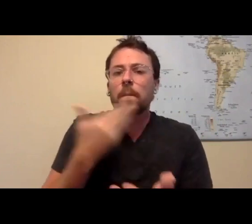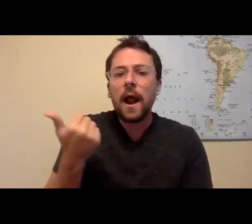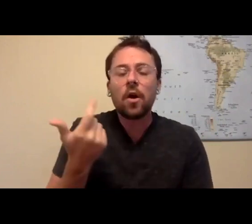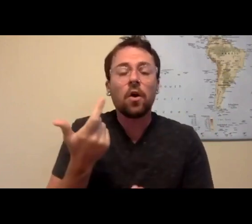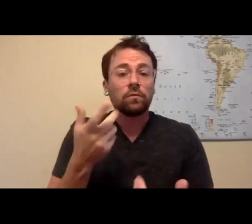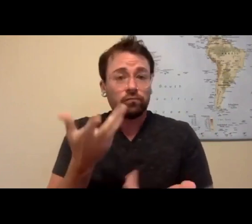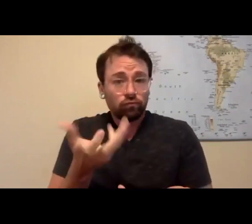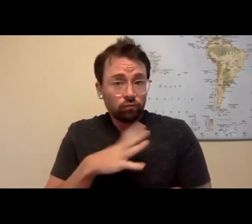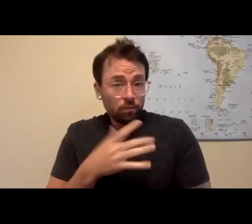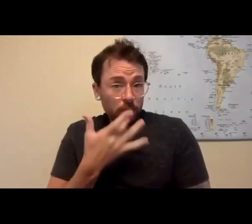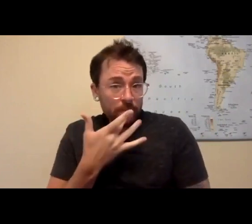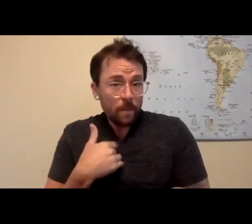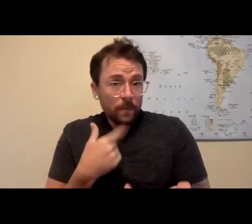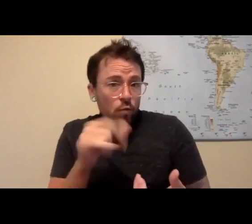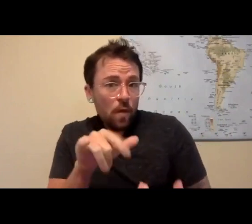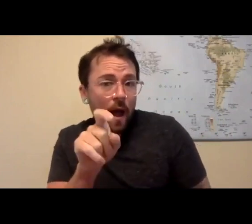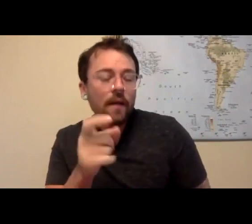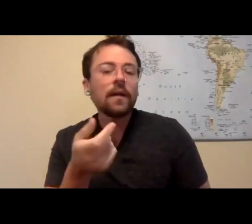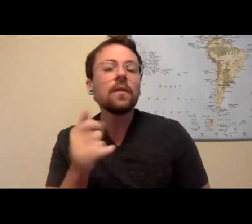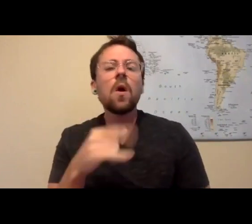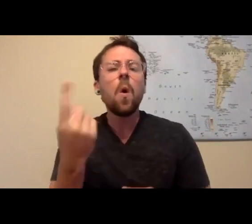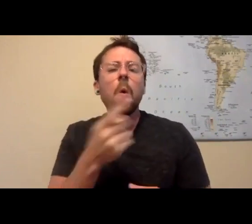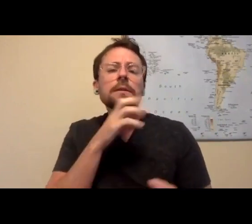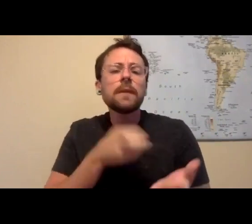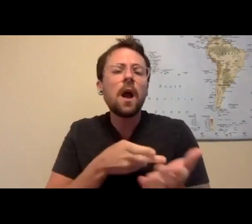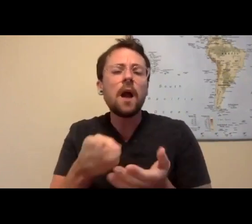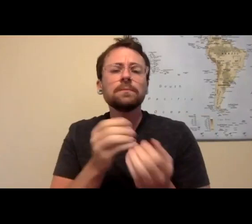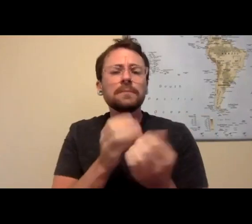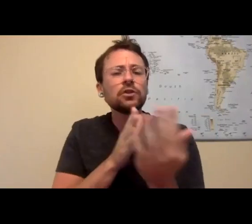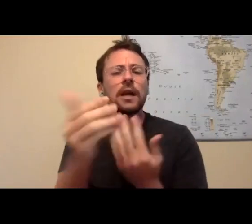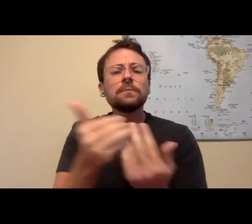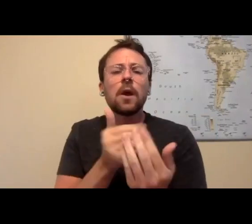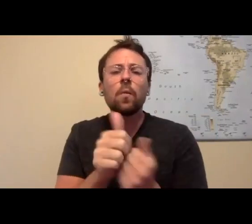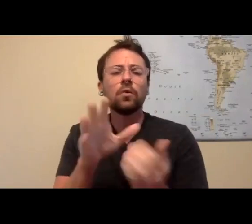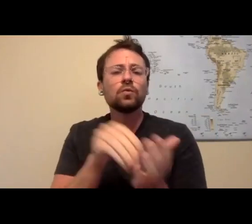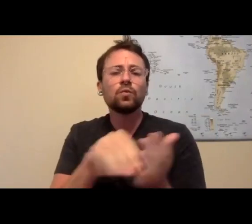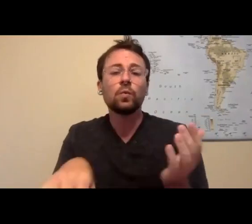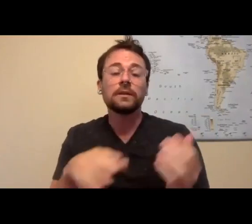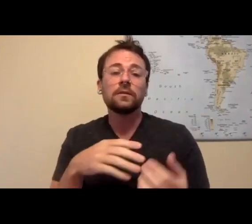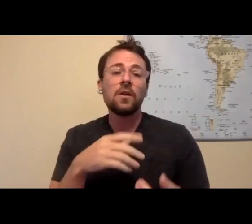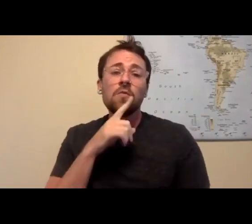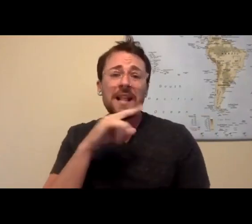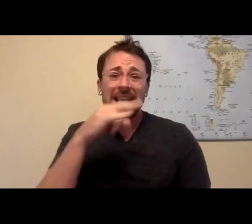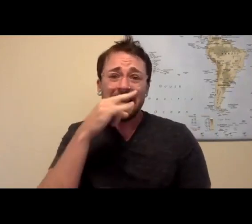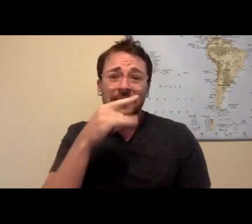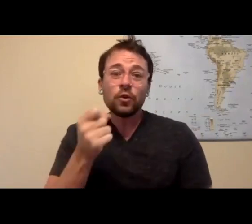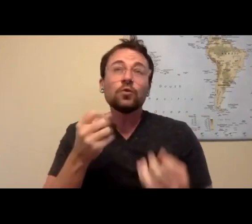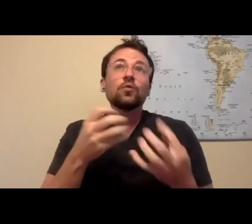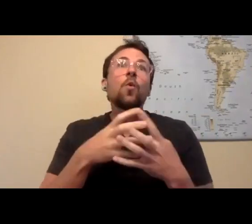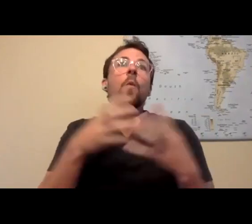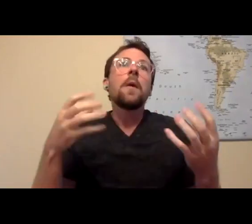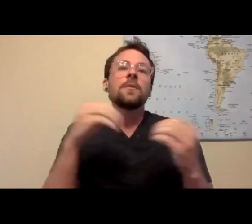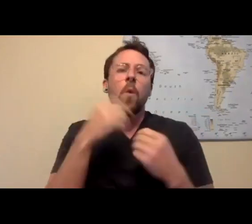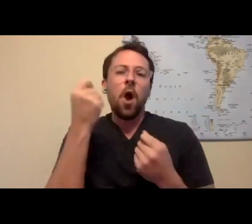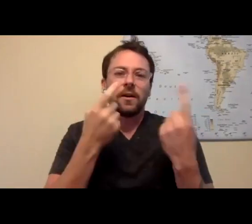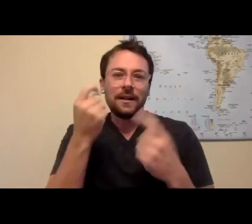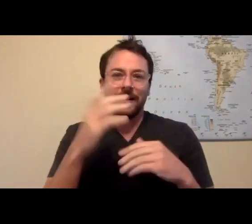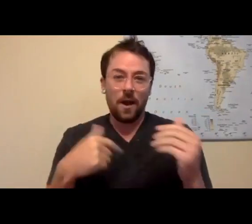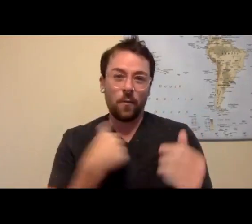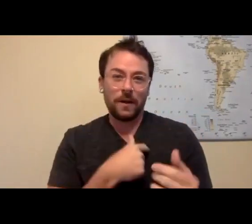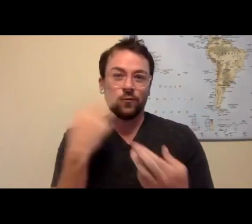So we need to either teach ourselves or do some research as to what gender identity really